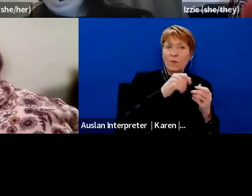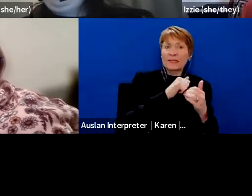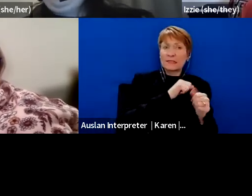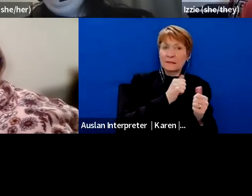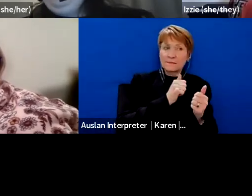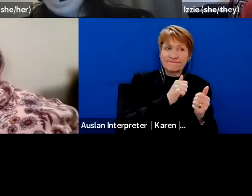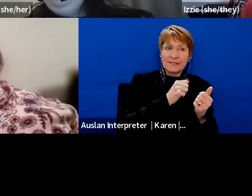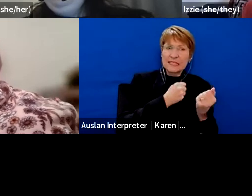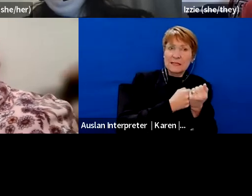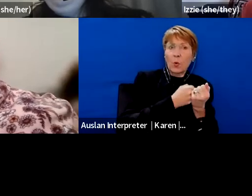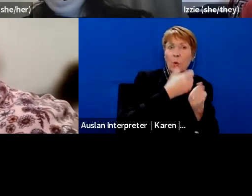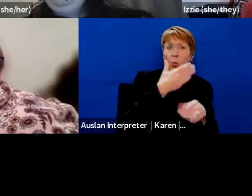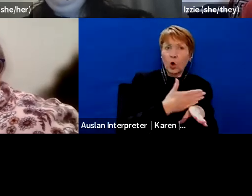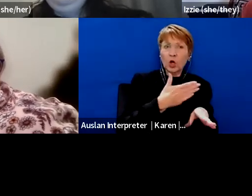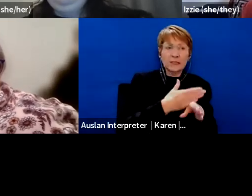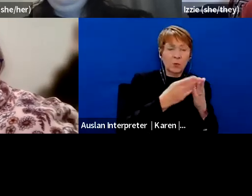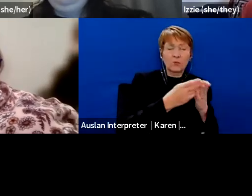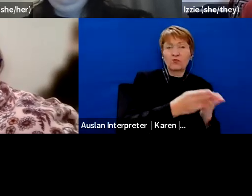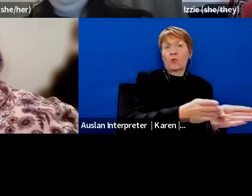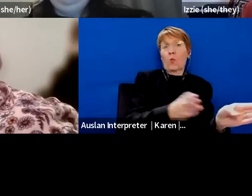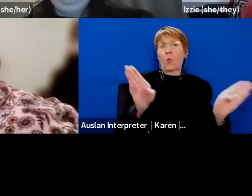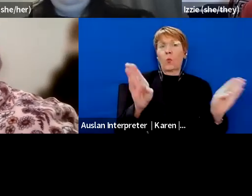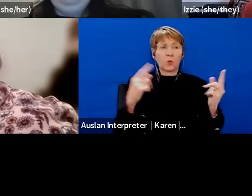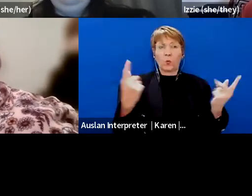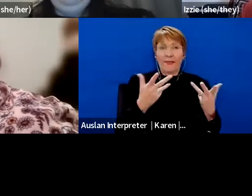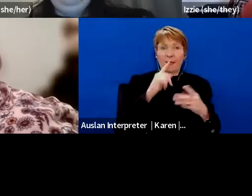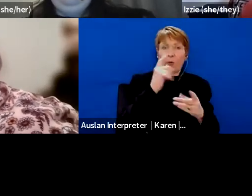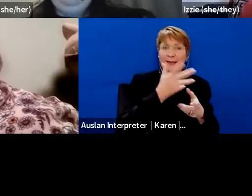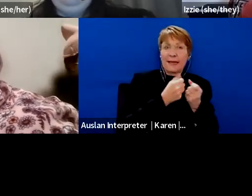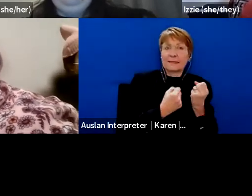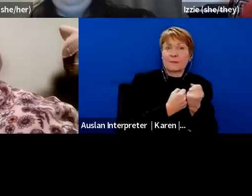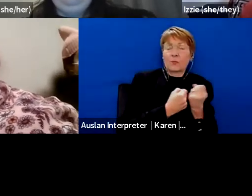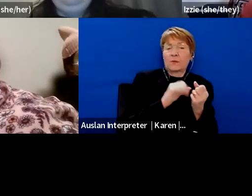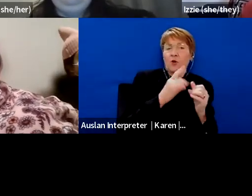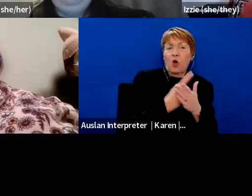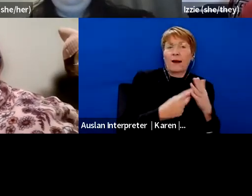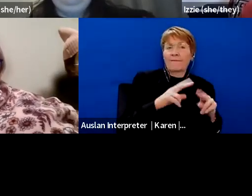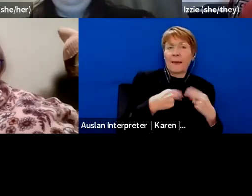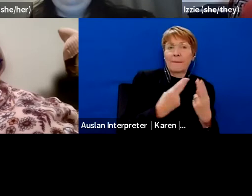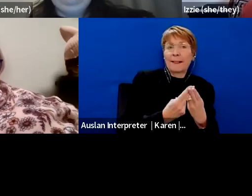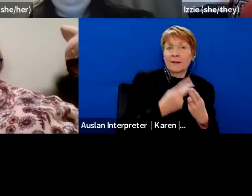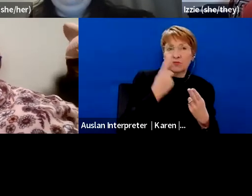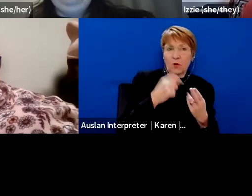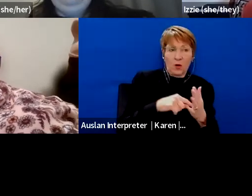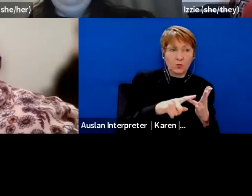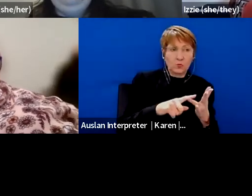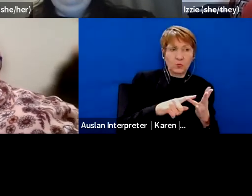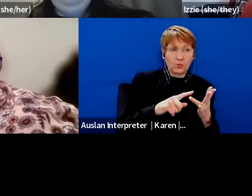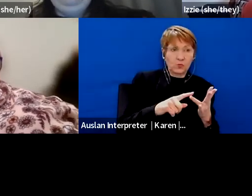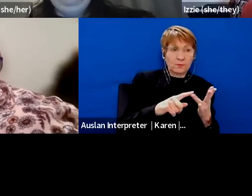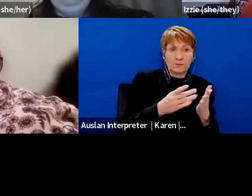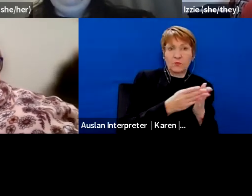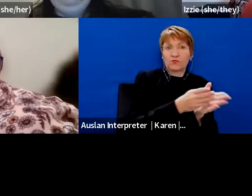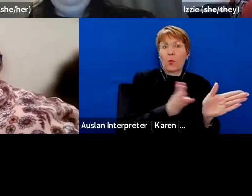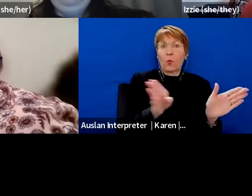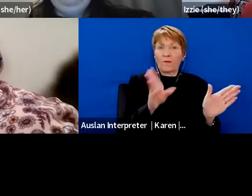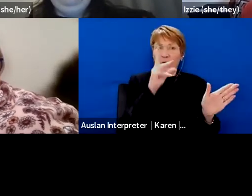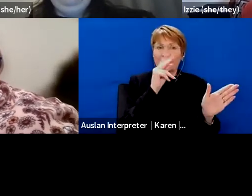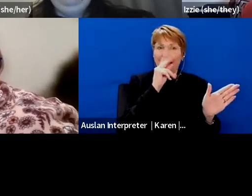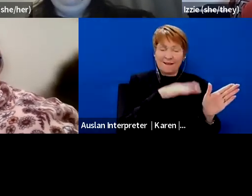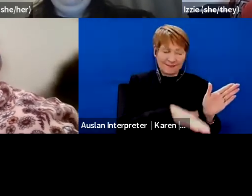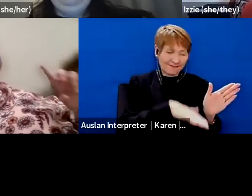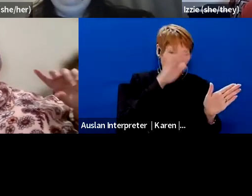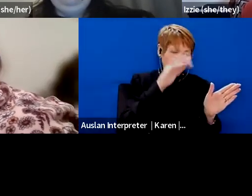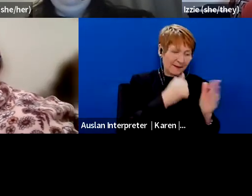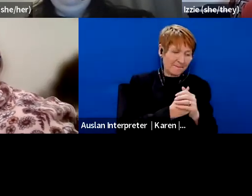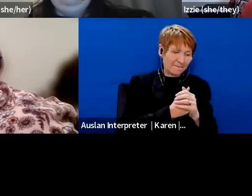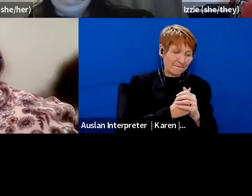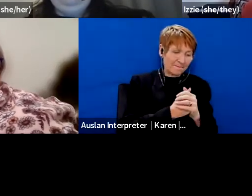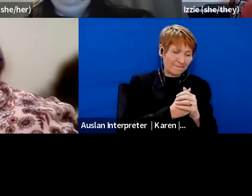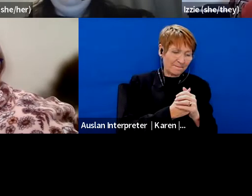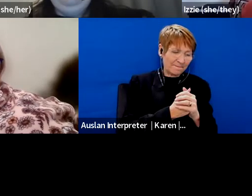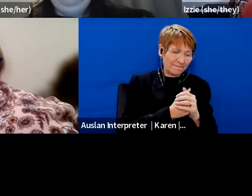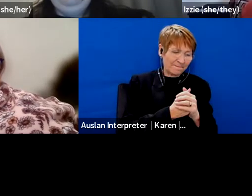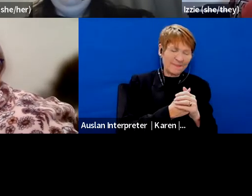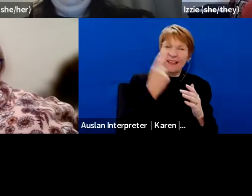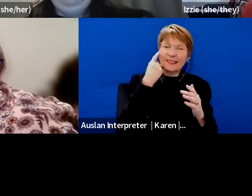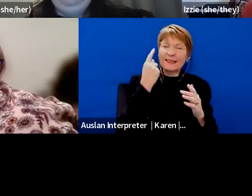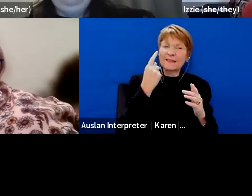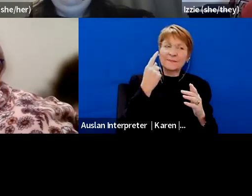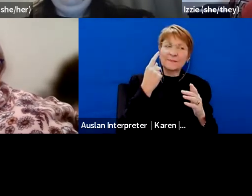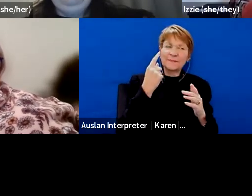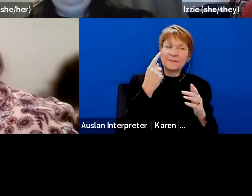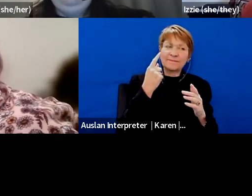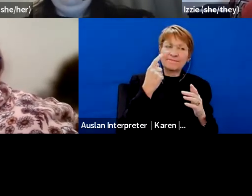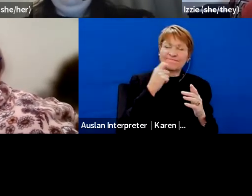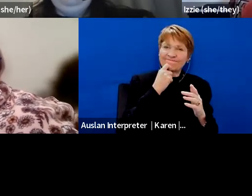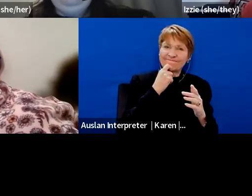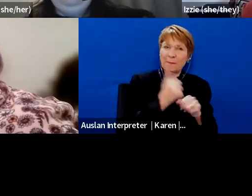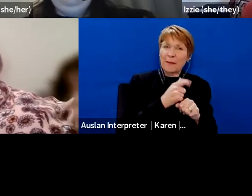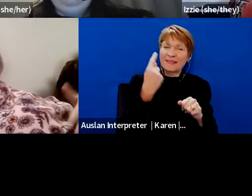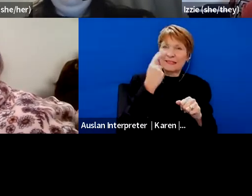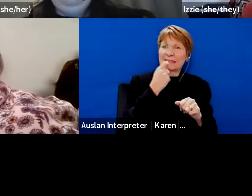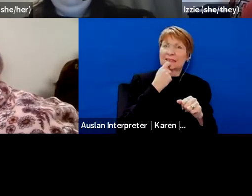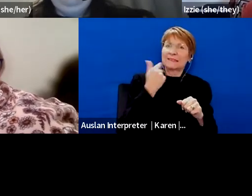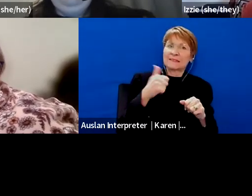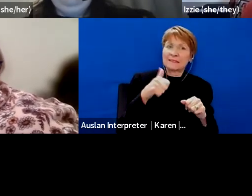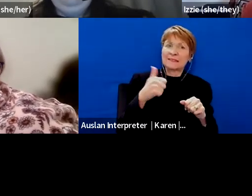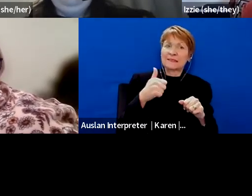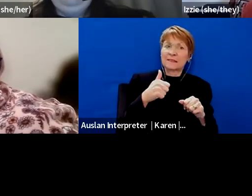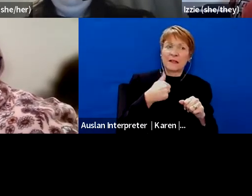things and not just being stuck at home but it widening their circle of support, beyond just the family, you know as young as possible. And, and it was an interesting way it was just a different way it was worded that made me just getting is, you know,